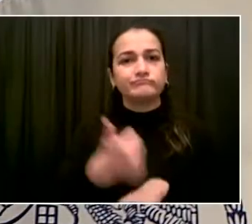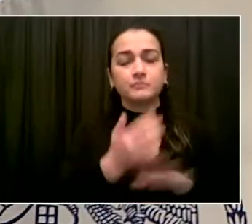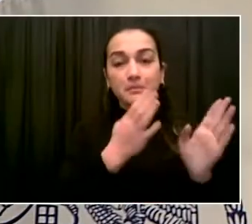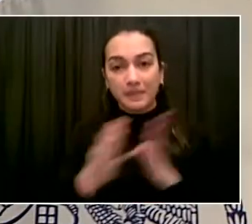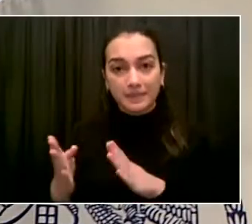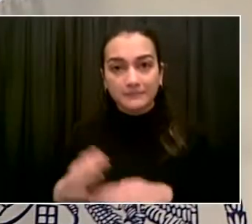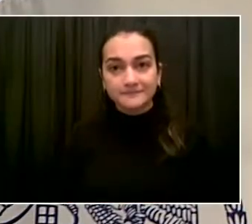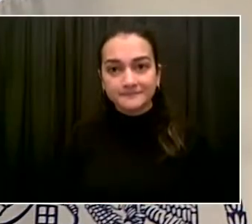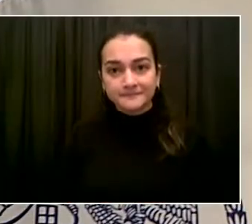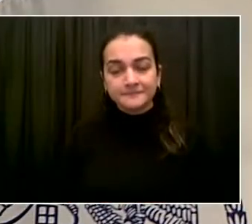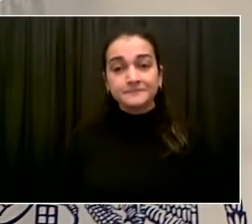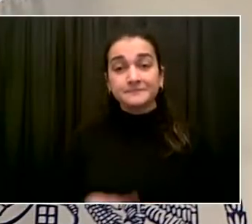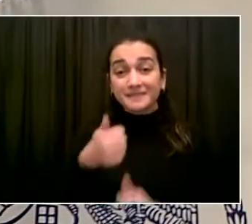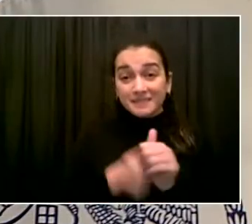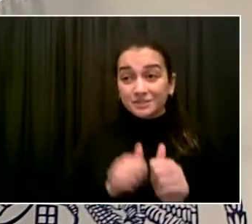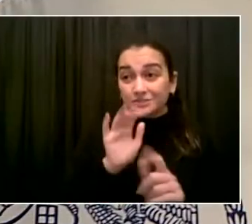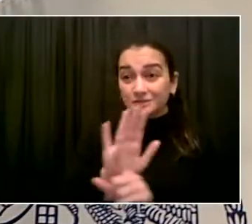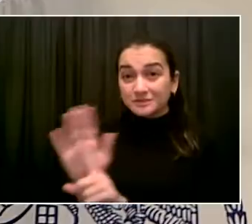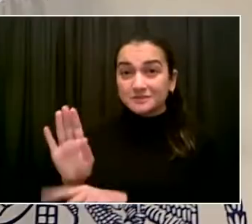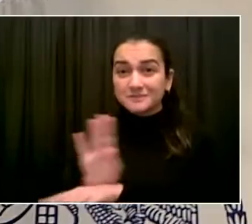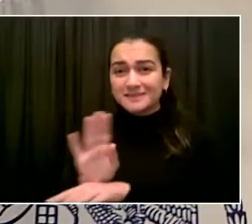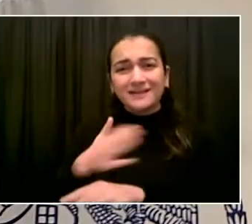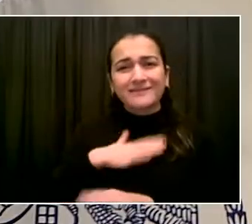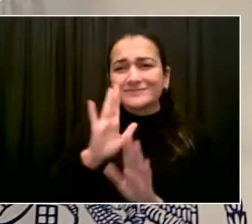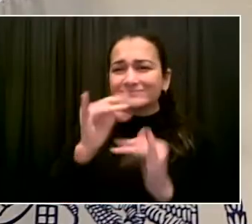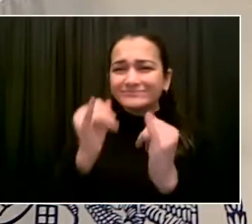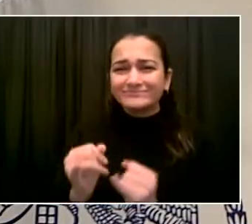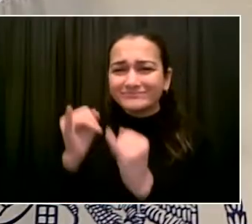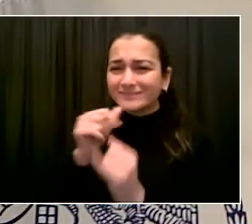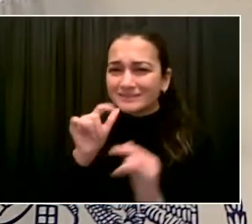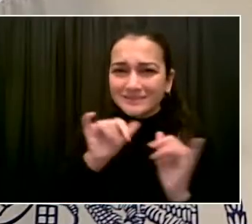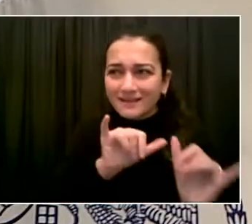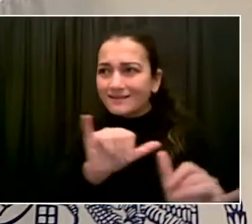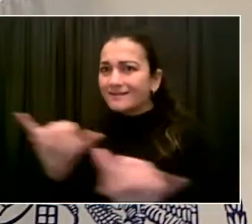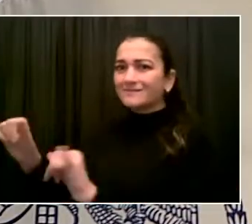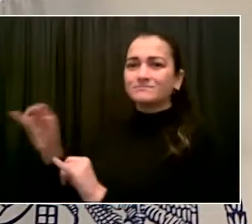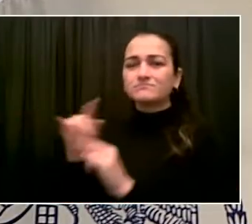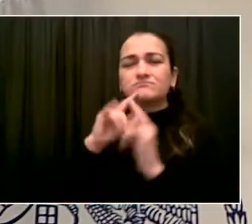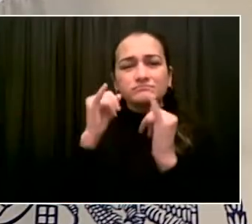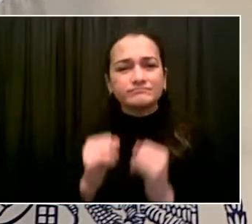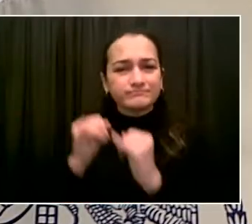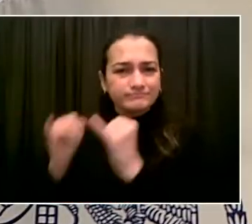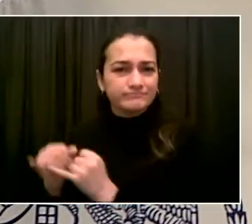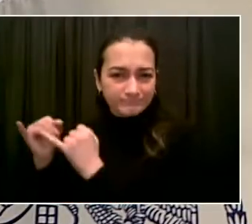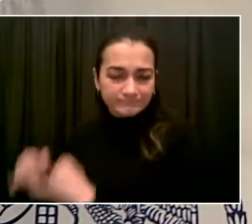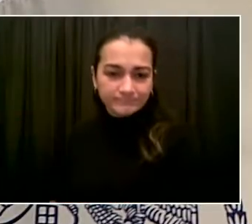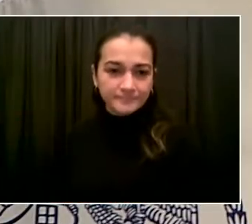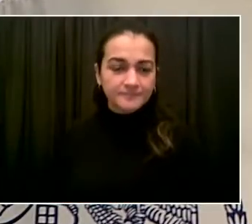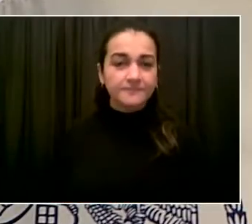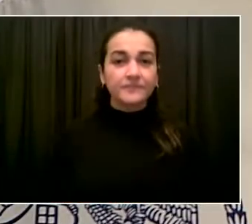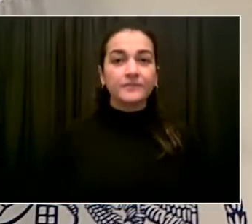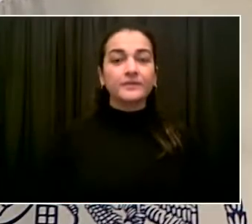WILL BE AVAILABLE. REALLY, DIFFERENT COMPANIES WILL HAVE DIFFERENT APPROACHES,